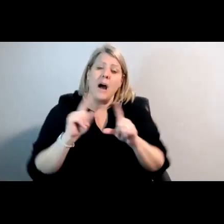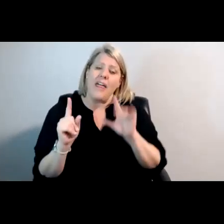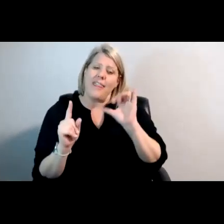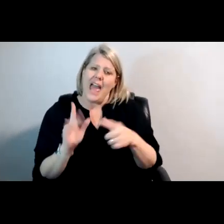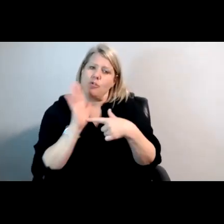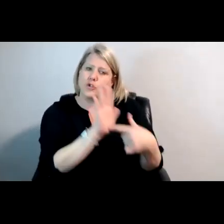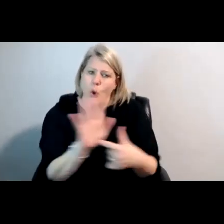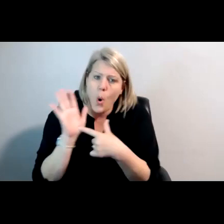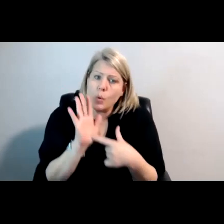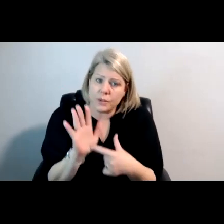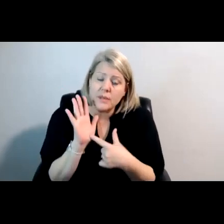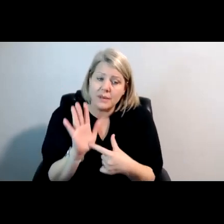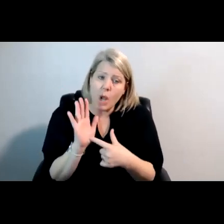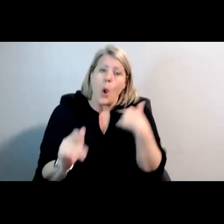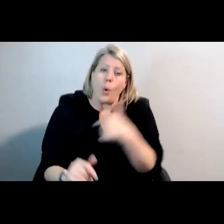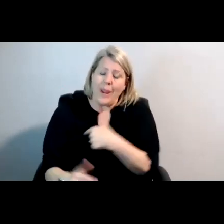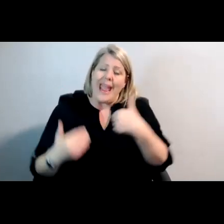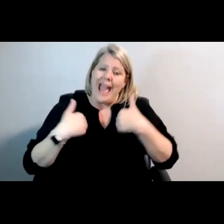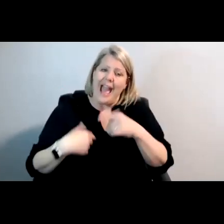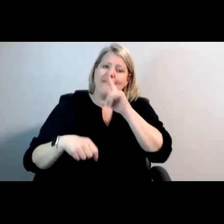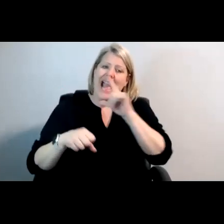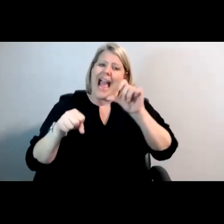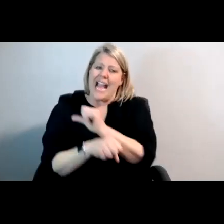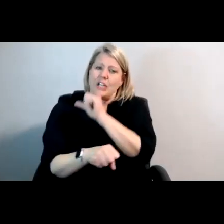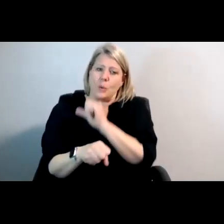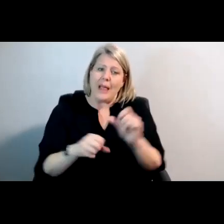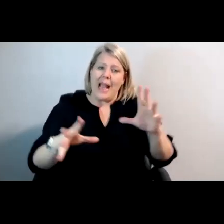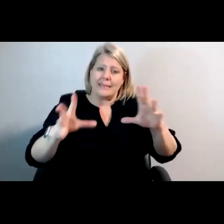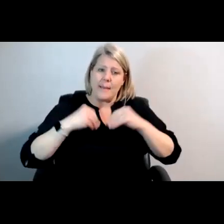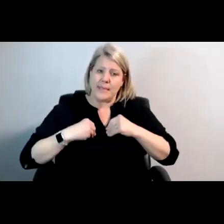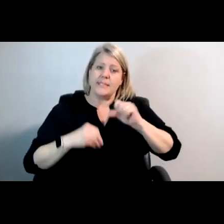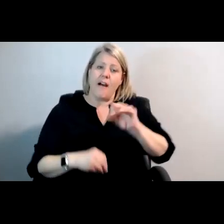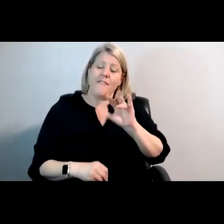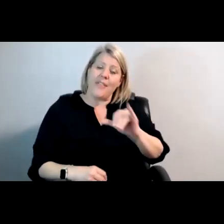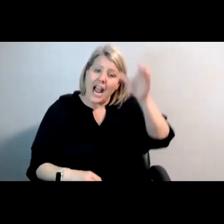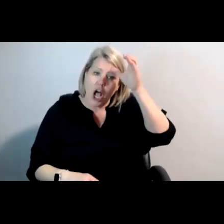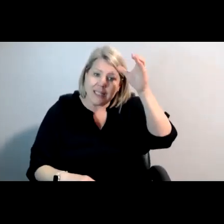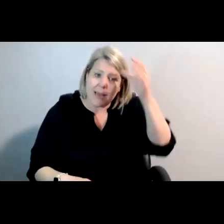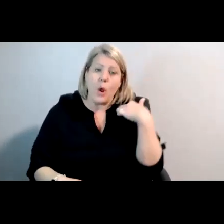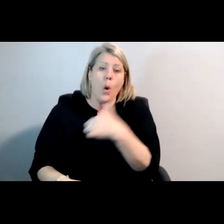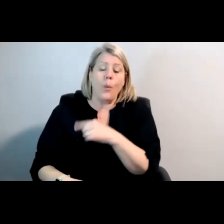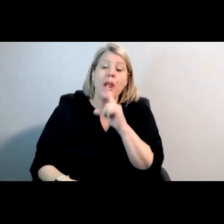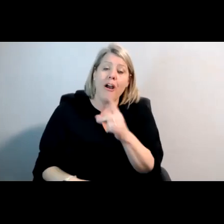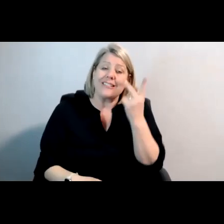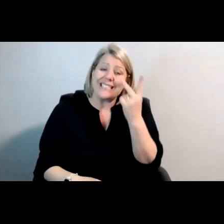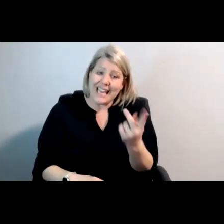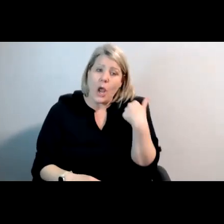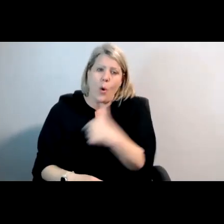it's to say that there is true legitimacy to the concept of supported decision-making. And we're seeing right now we have had 40 states